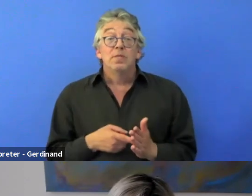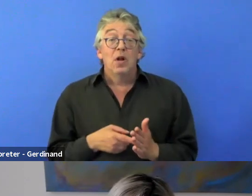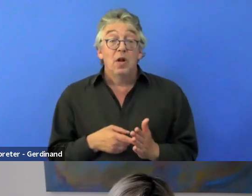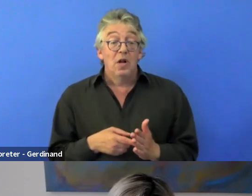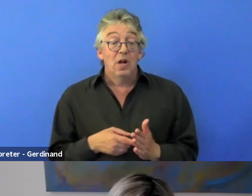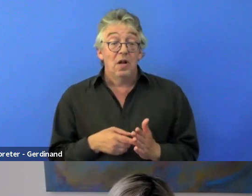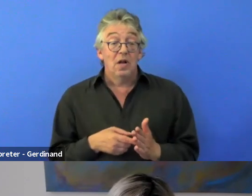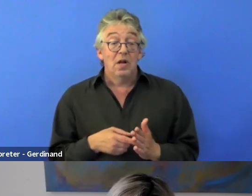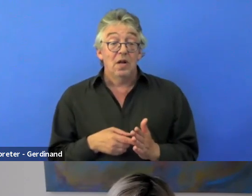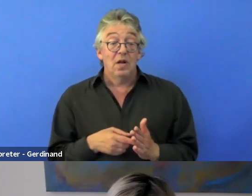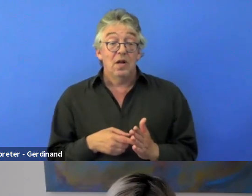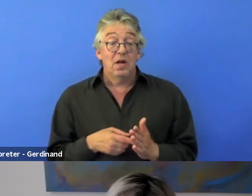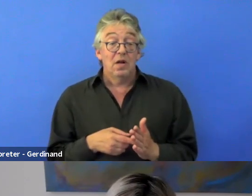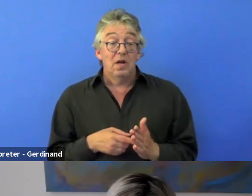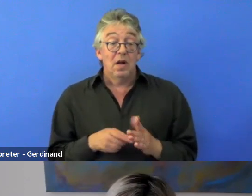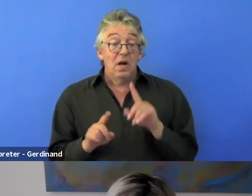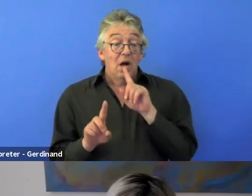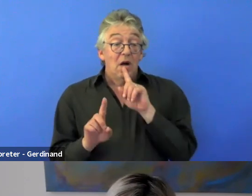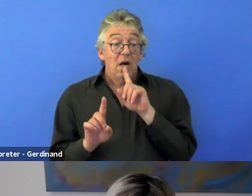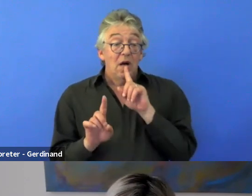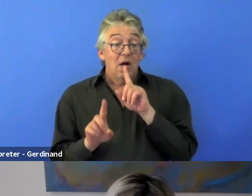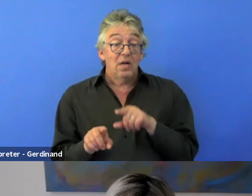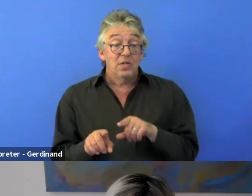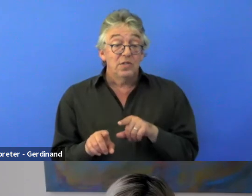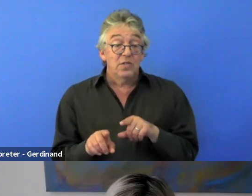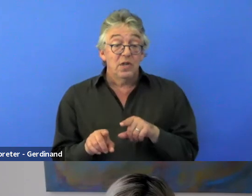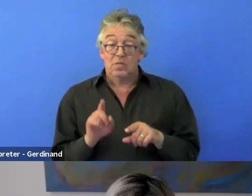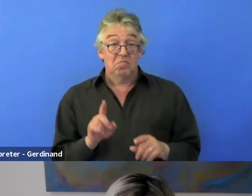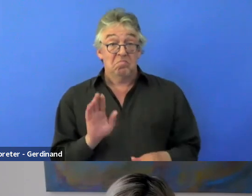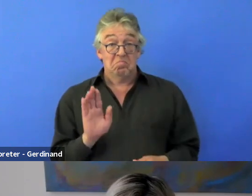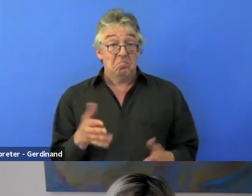The standard has applicable requirements